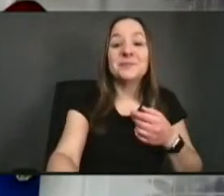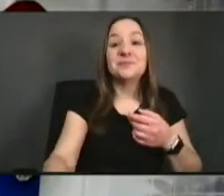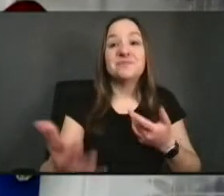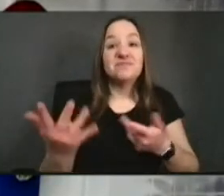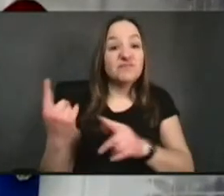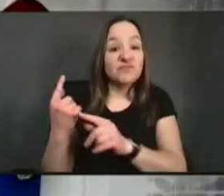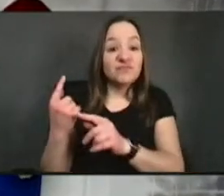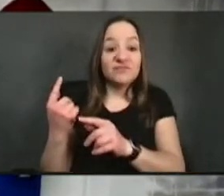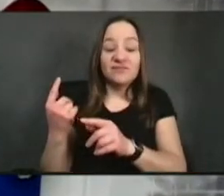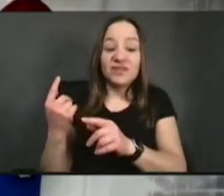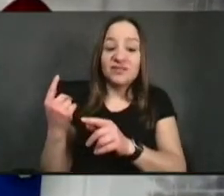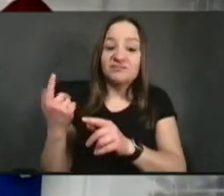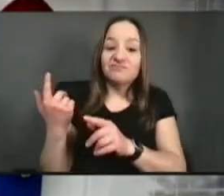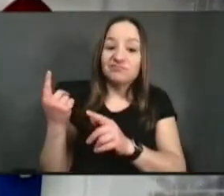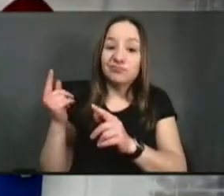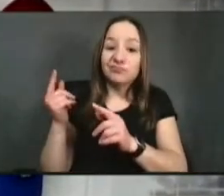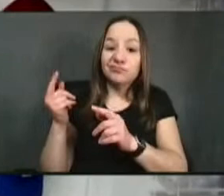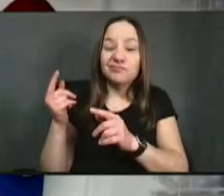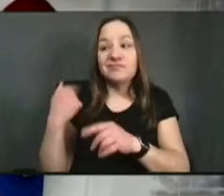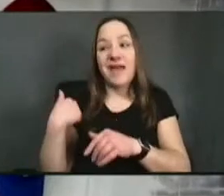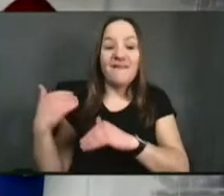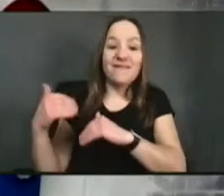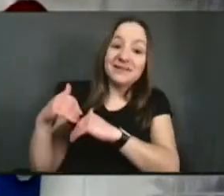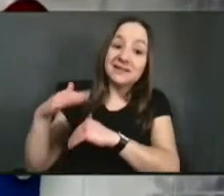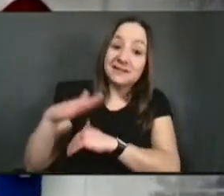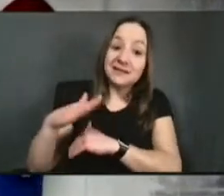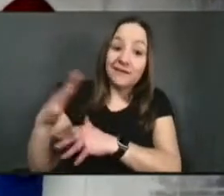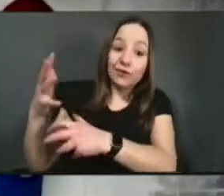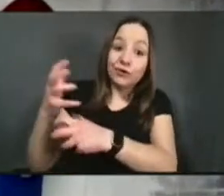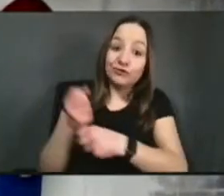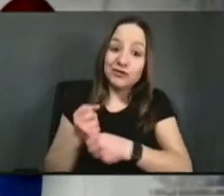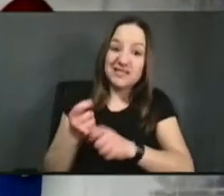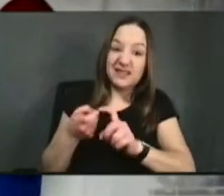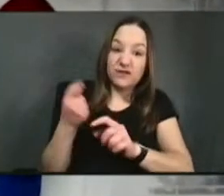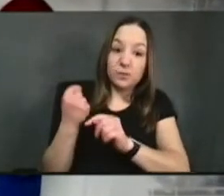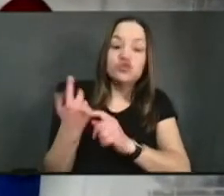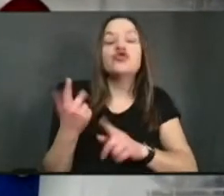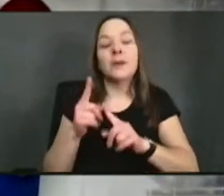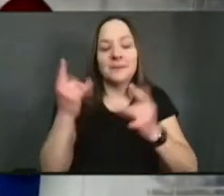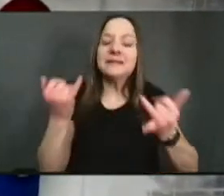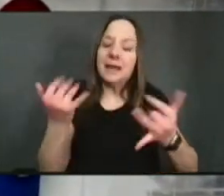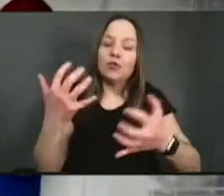of that has been whether and